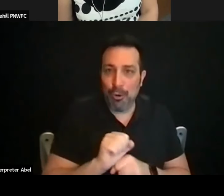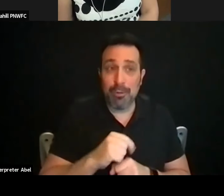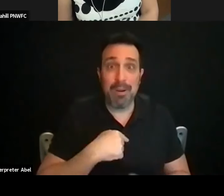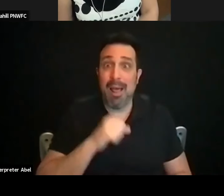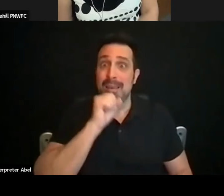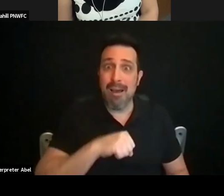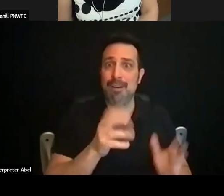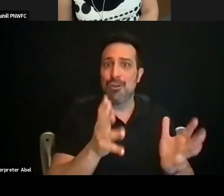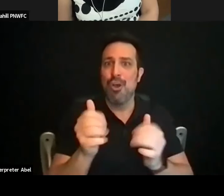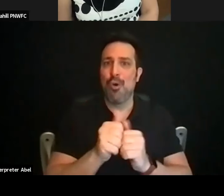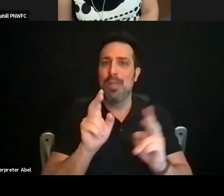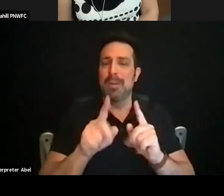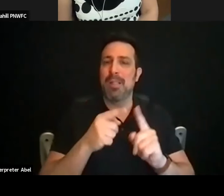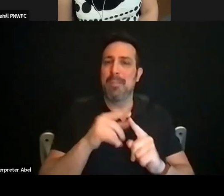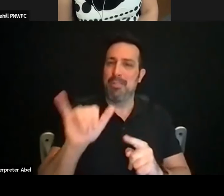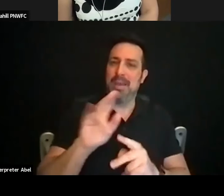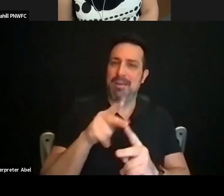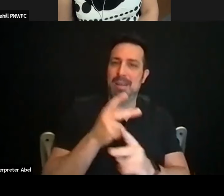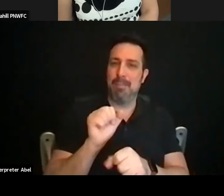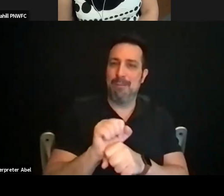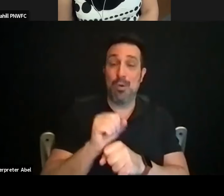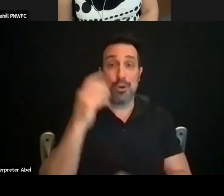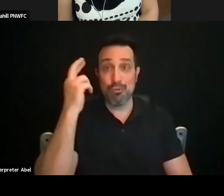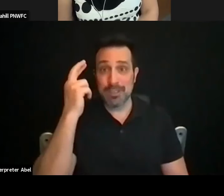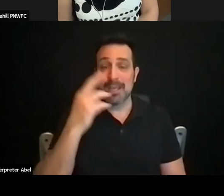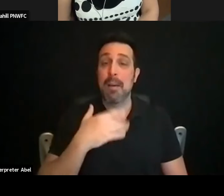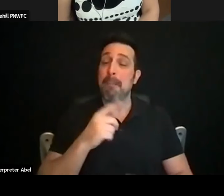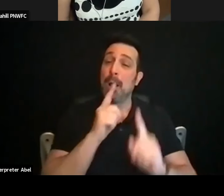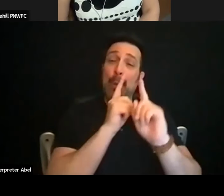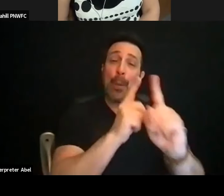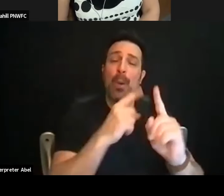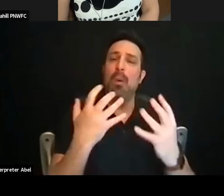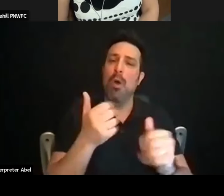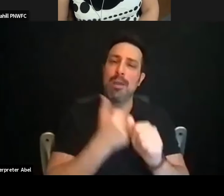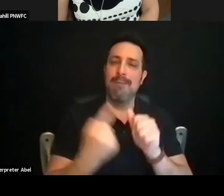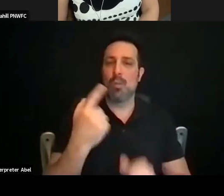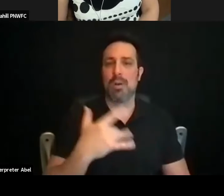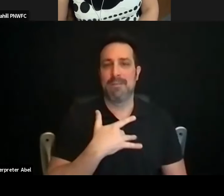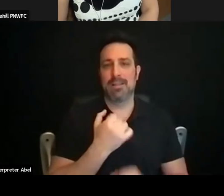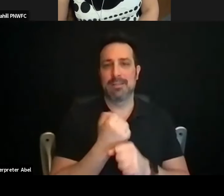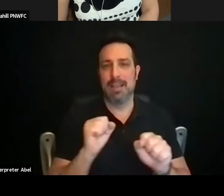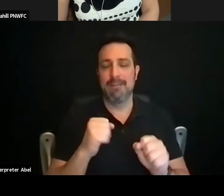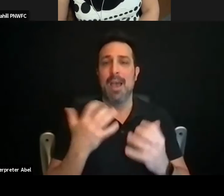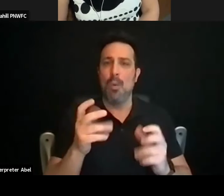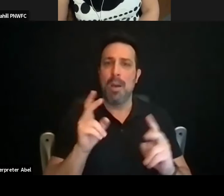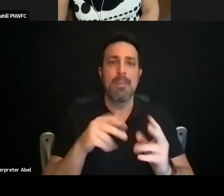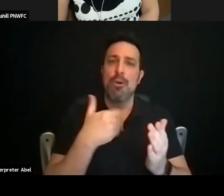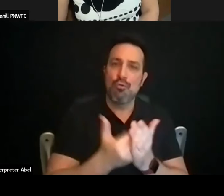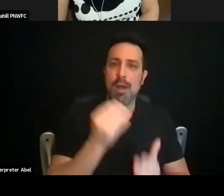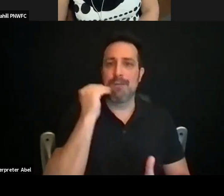love figure out what you love and if you do what you love, you'll never work a day in your life. I love being able to talk